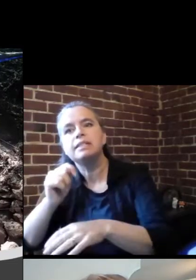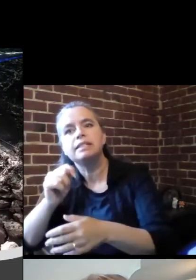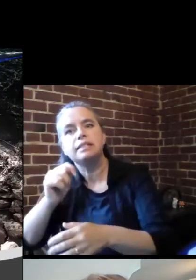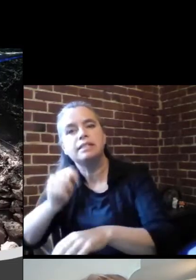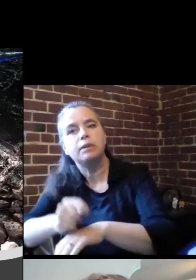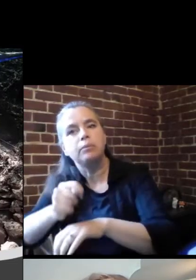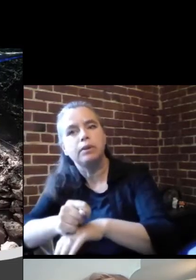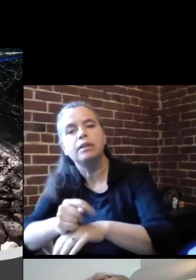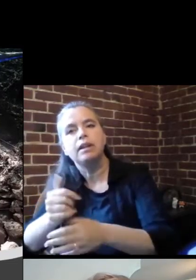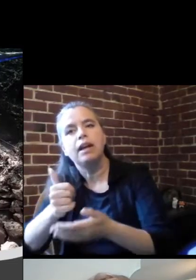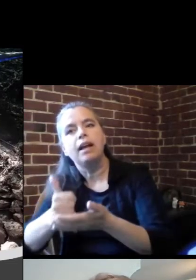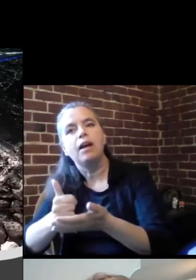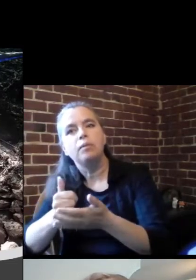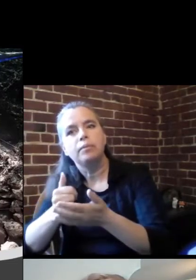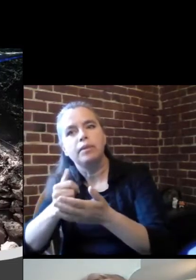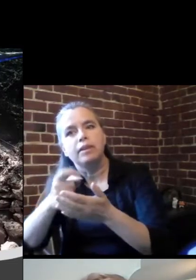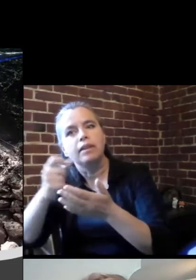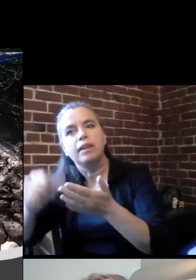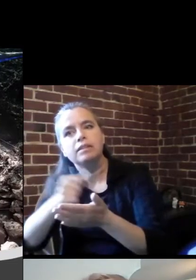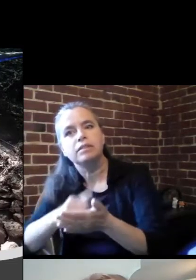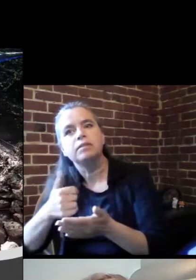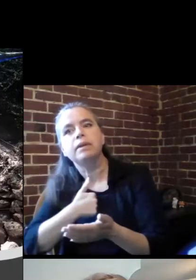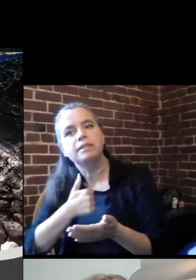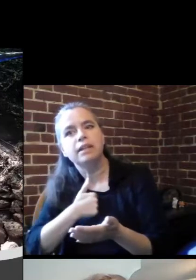This is a Maya temple a few years ago. It was a lot of fun.